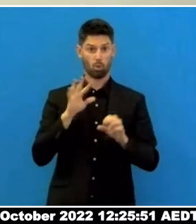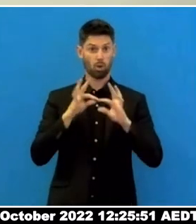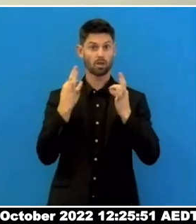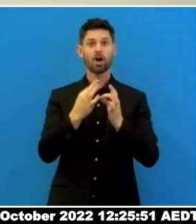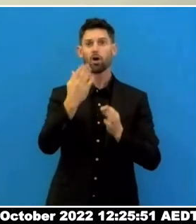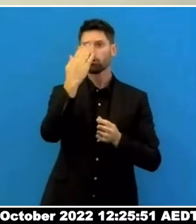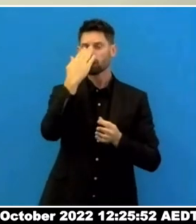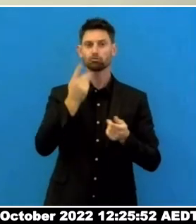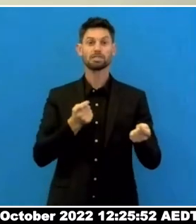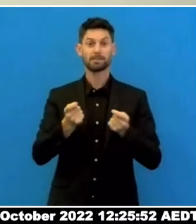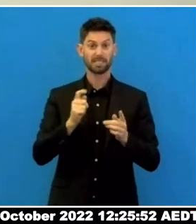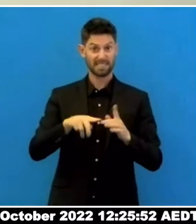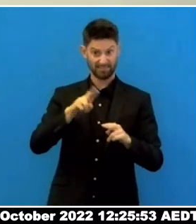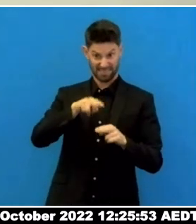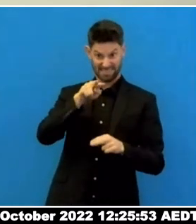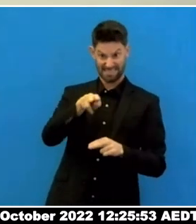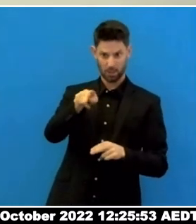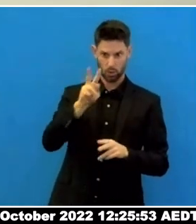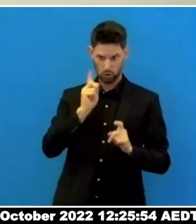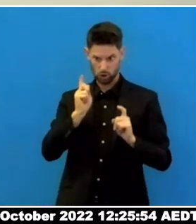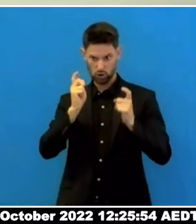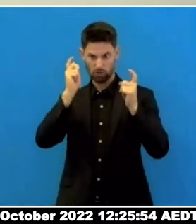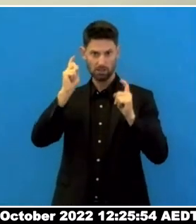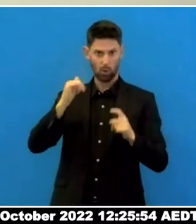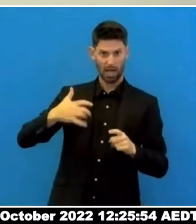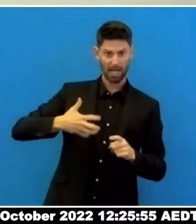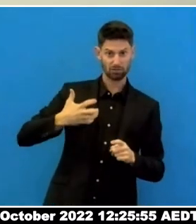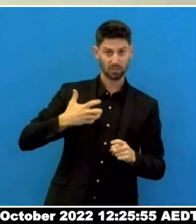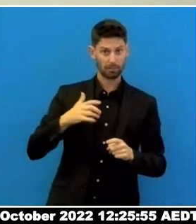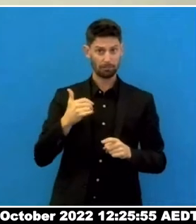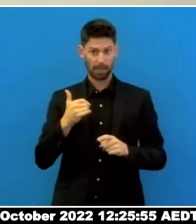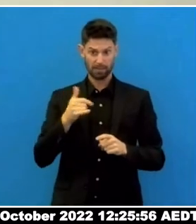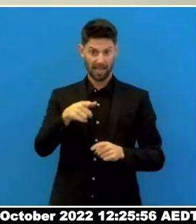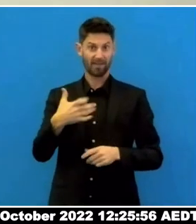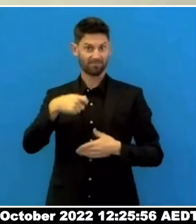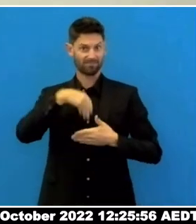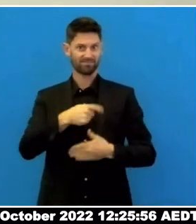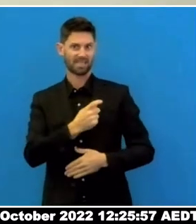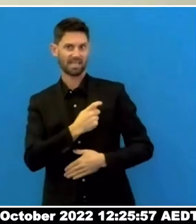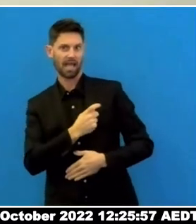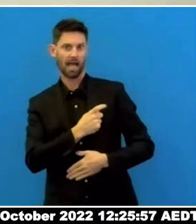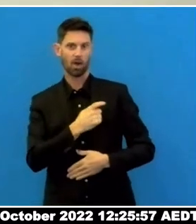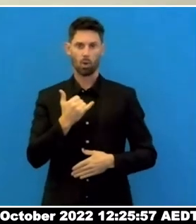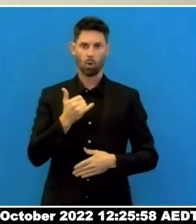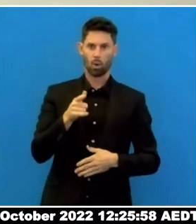and they are incredibly distressed or agitated, the first response won't be a fear response or a controlling response,